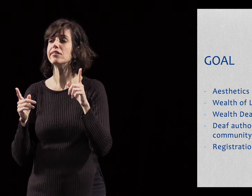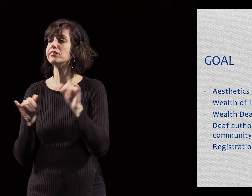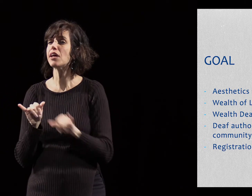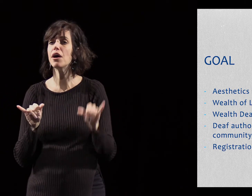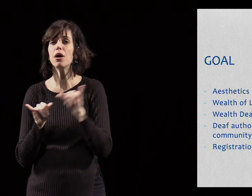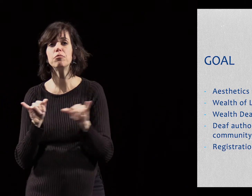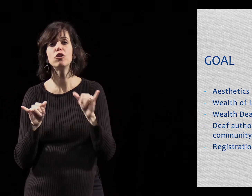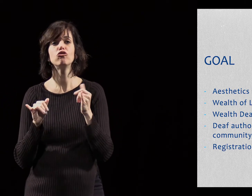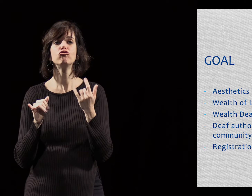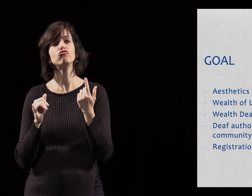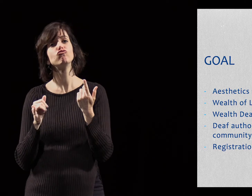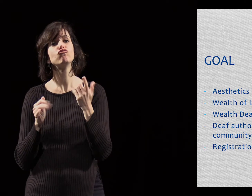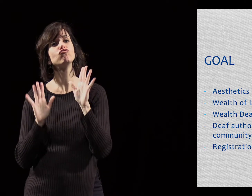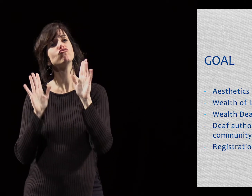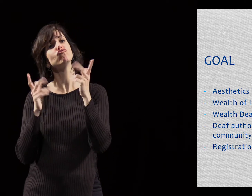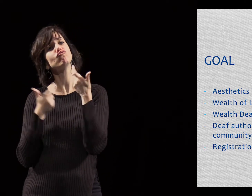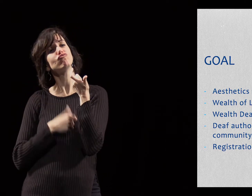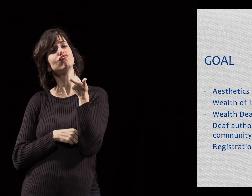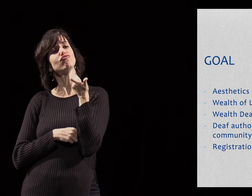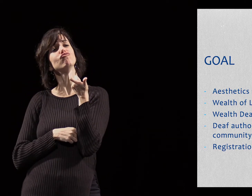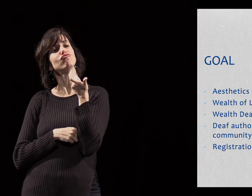And this is such an exciting opportunity.